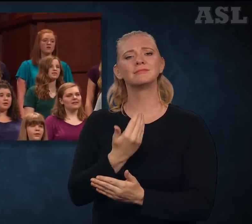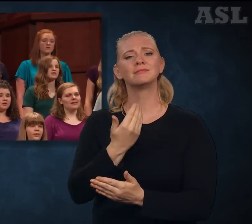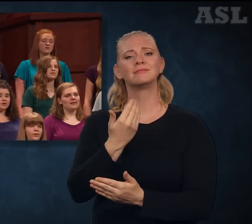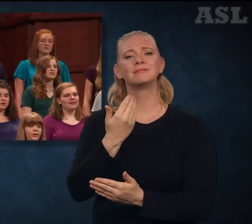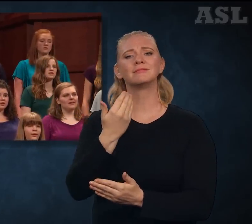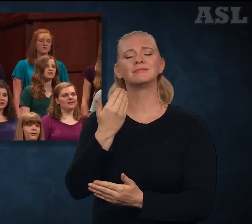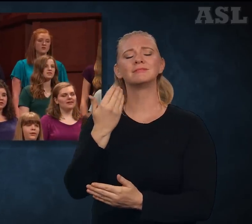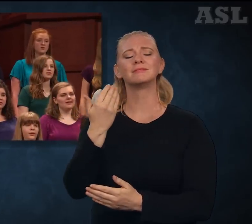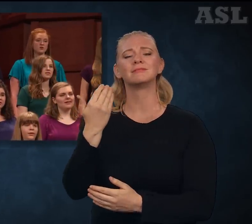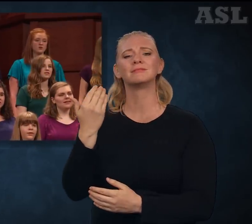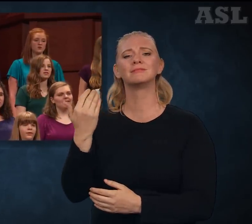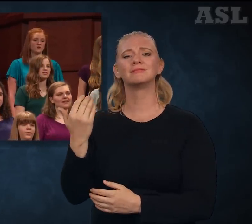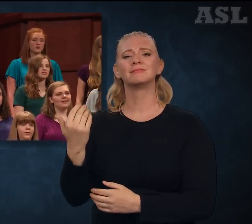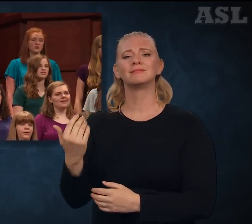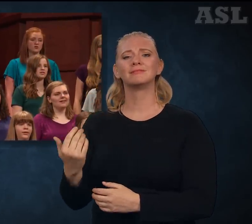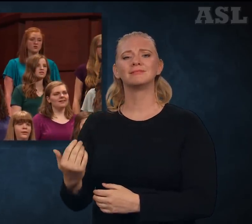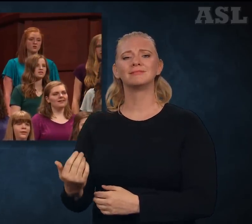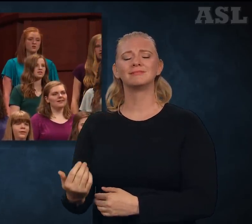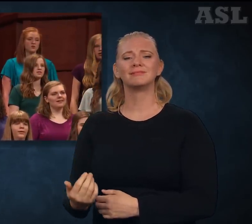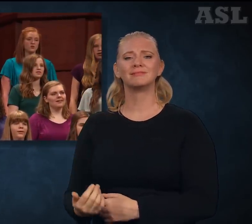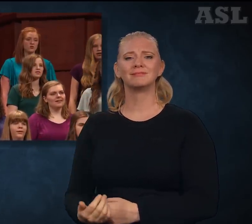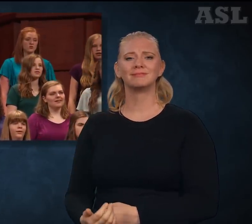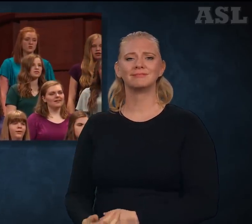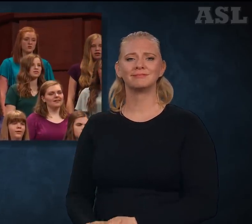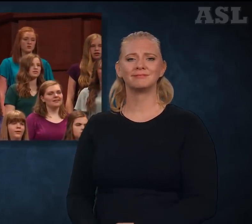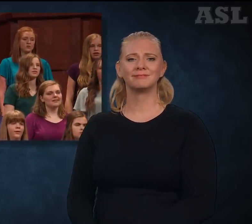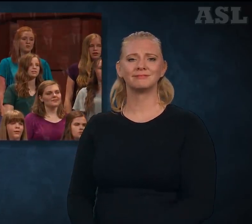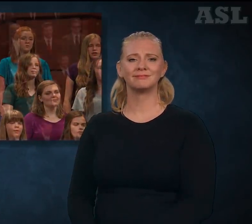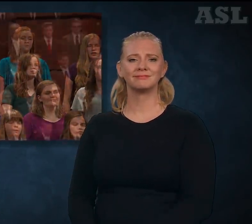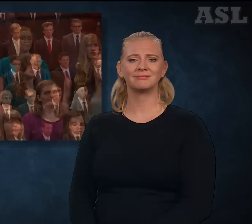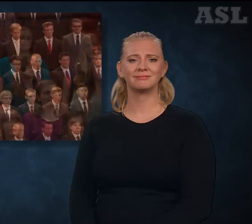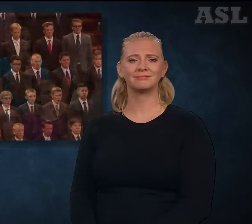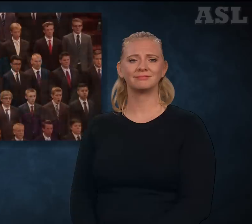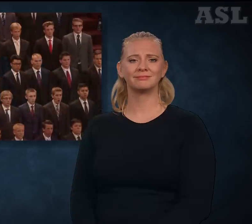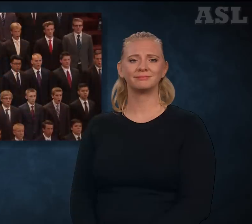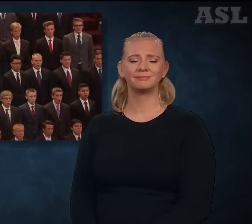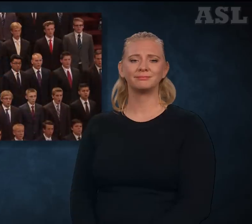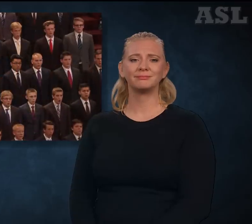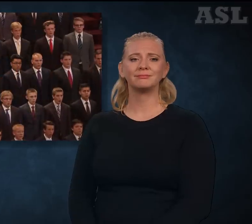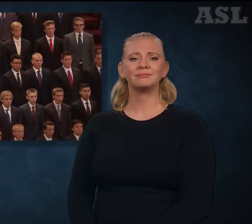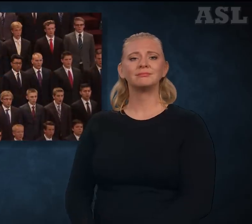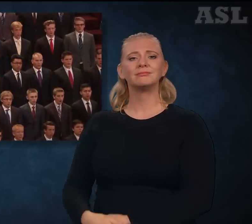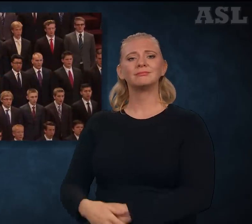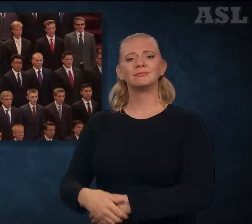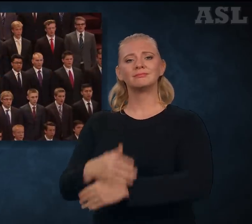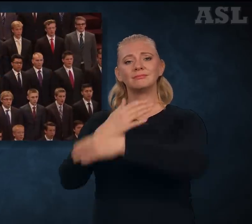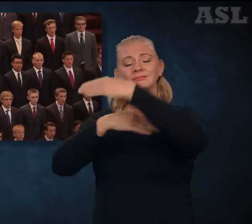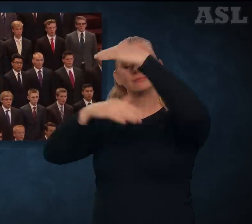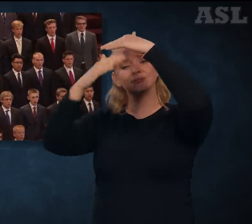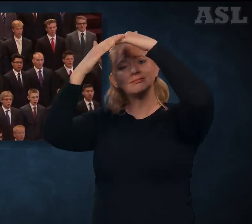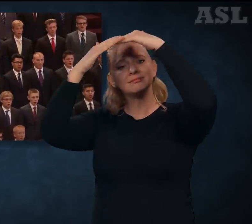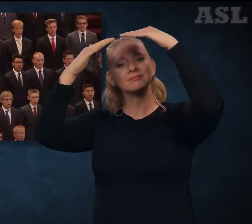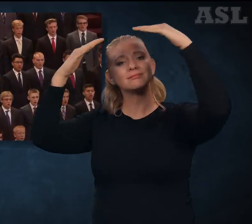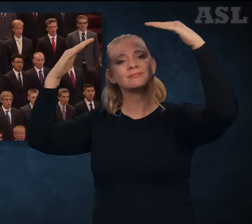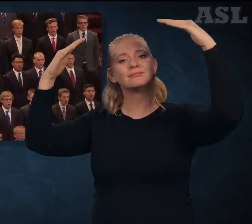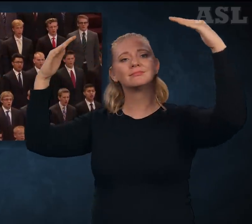RENEW OUR FAITH AND HOPE IN THEE.